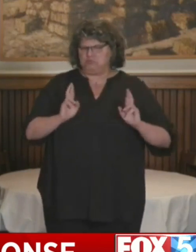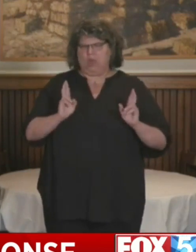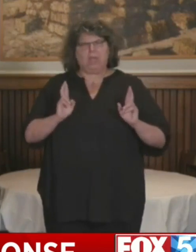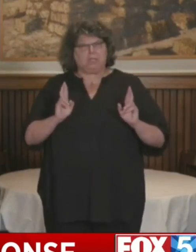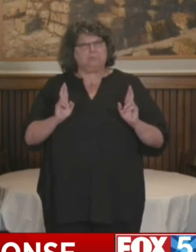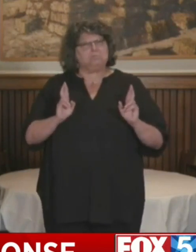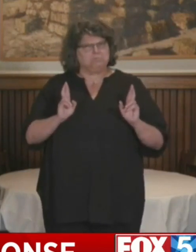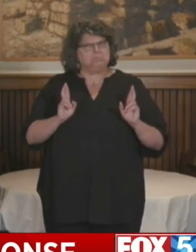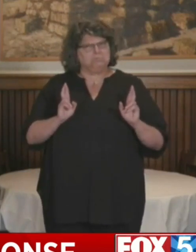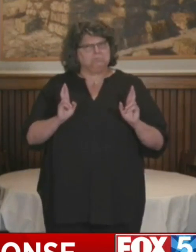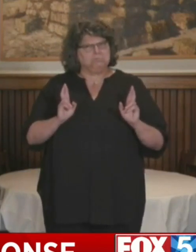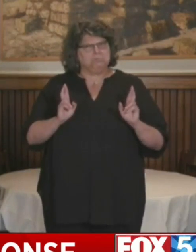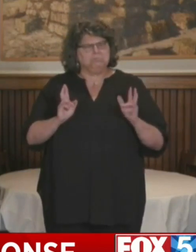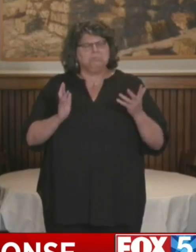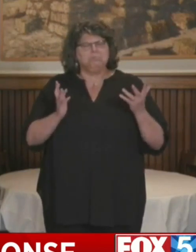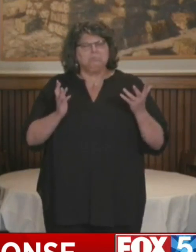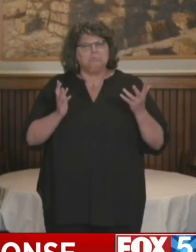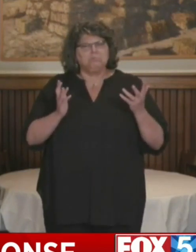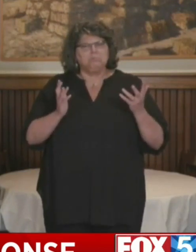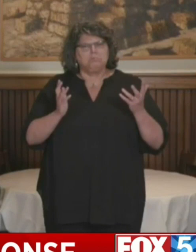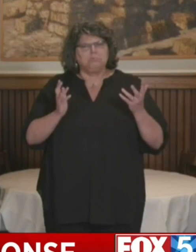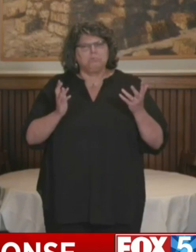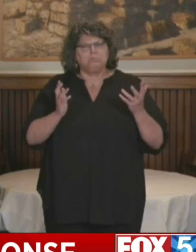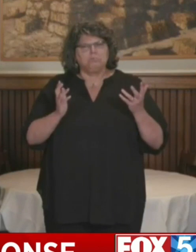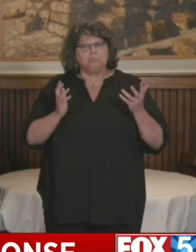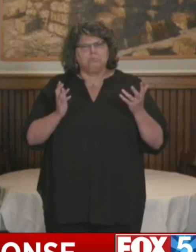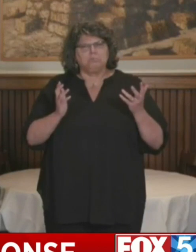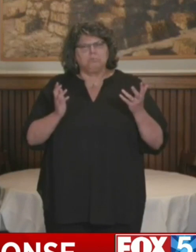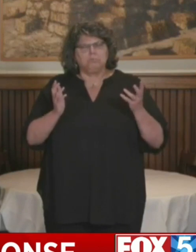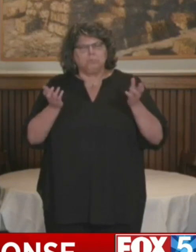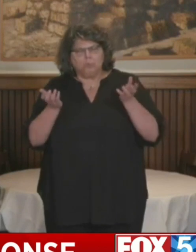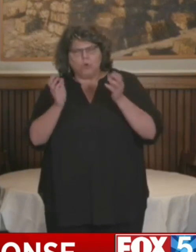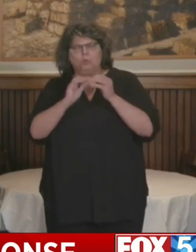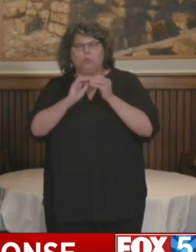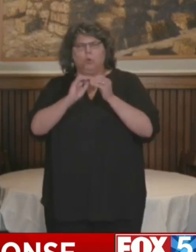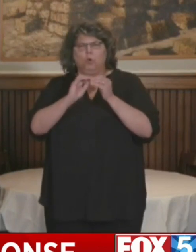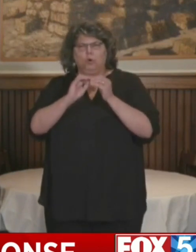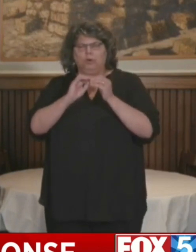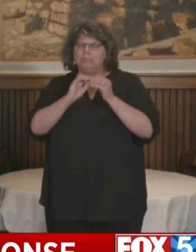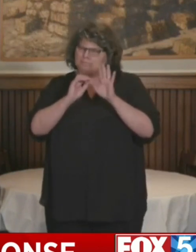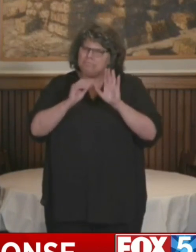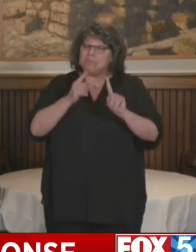TALK ABOUT ADDITIONAL COUNTIES THAT WE BELIEVE ARE ANY